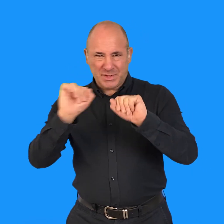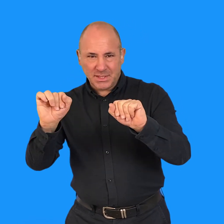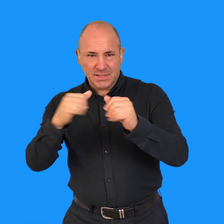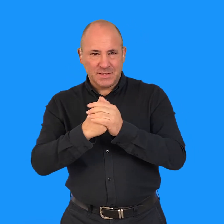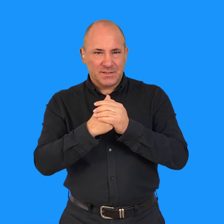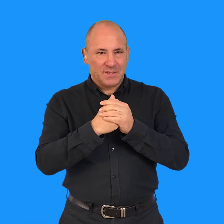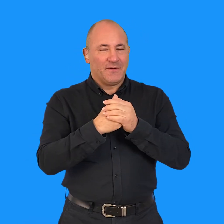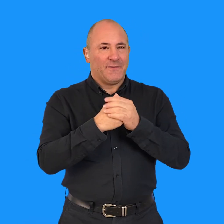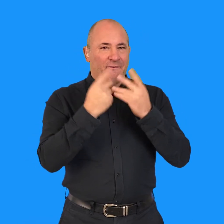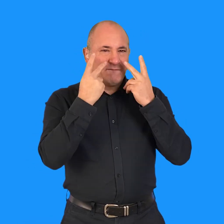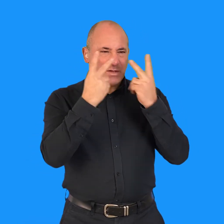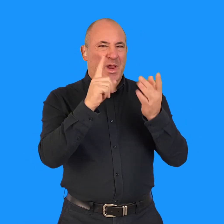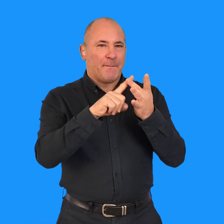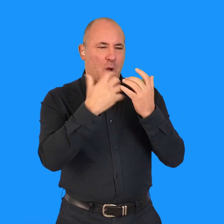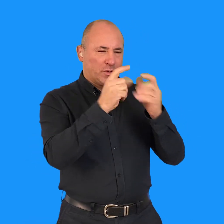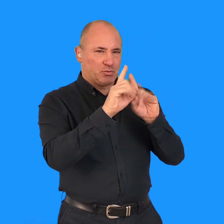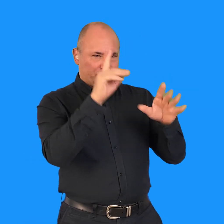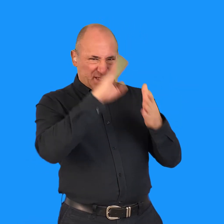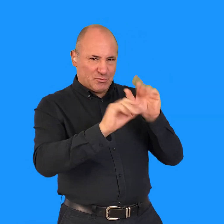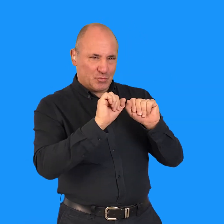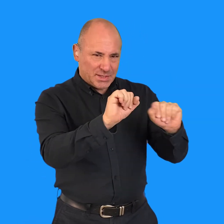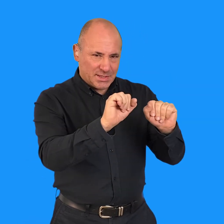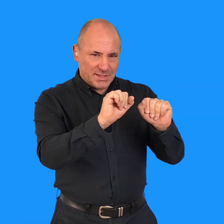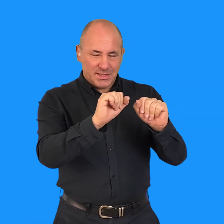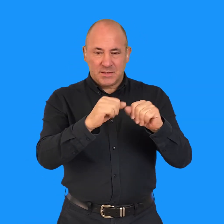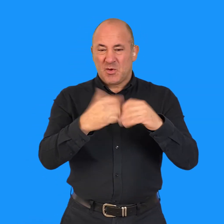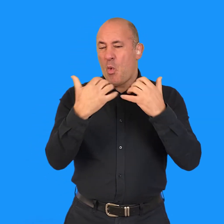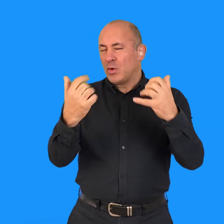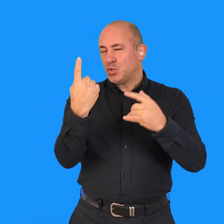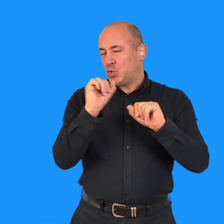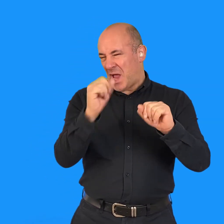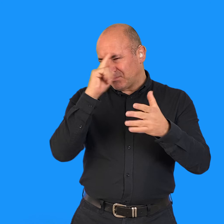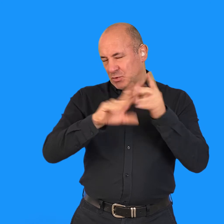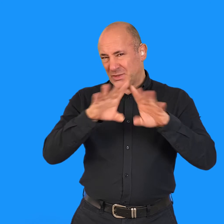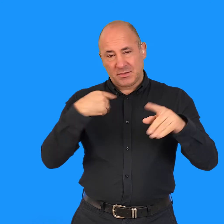what's the experience of visually impaired audiences, what's the experience for any audience? And I think we have to remember